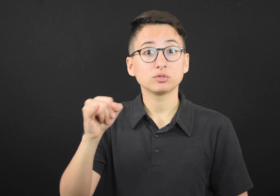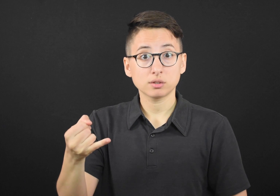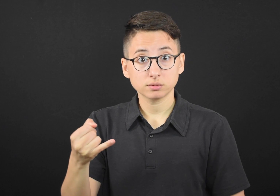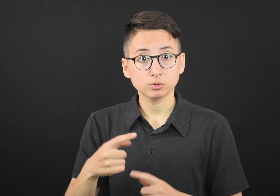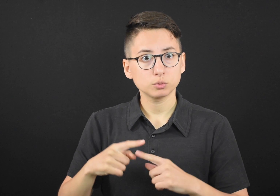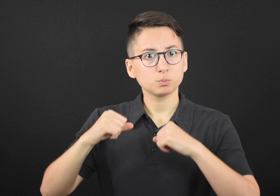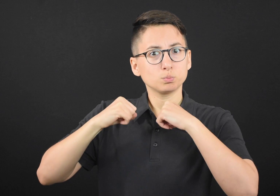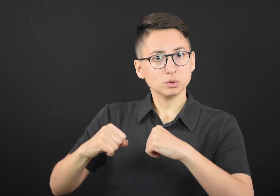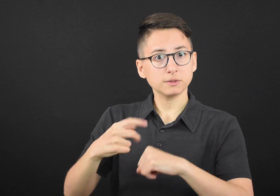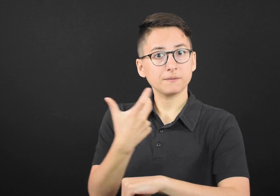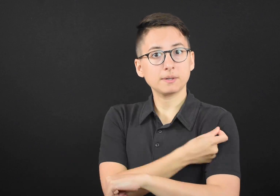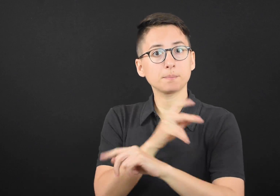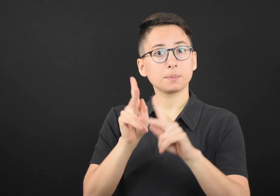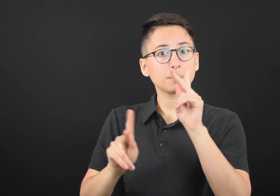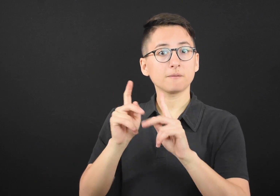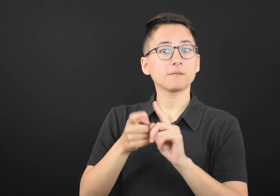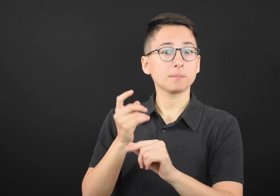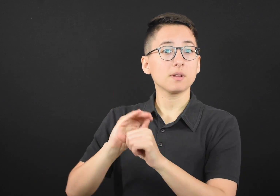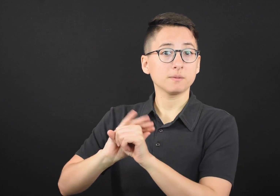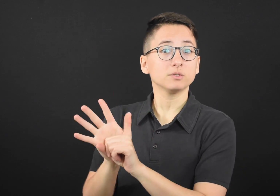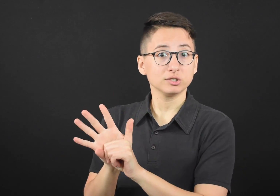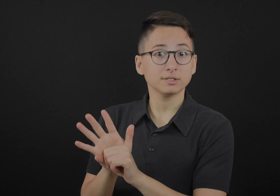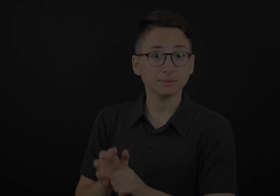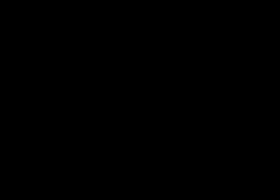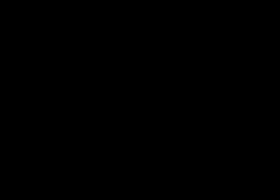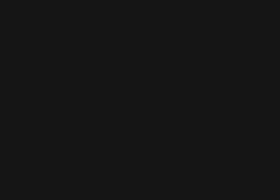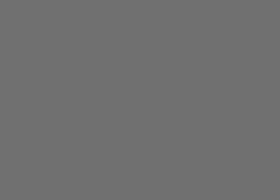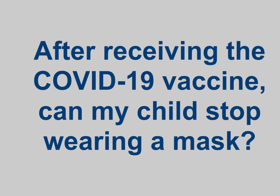Johnson) at protecting vaccinated individuals from COVID-19.